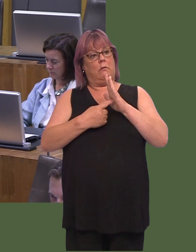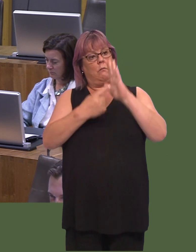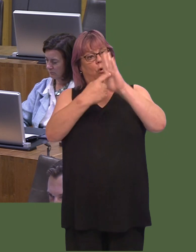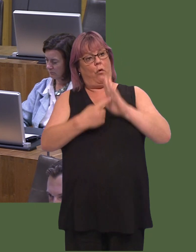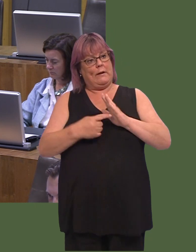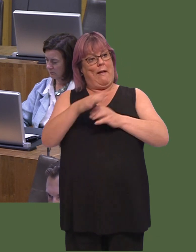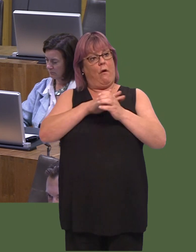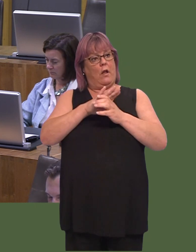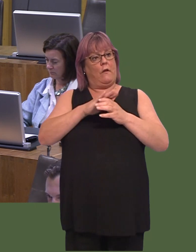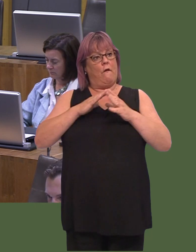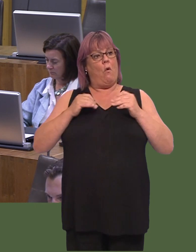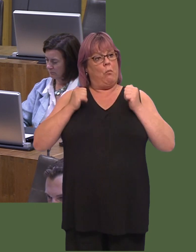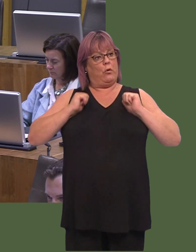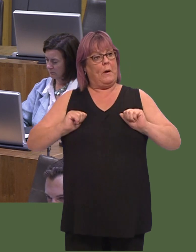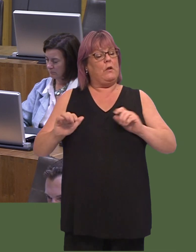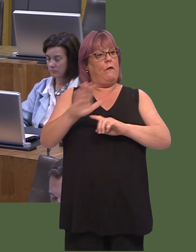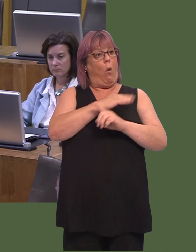areas for us, identified in 'Prosperity for All'.